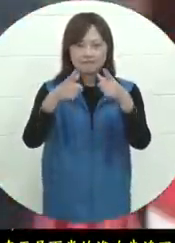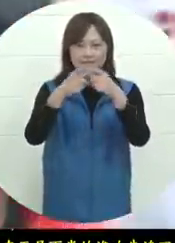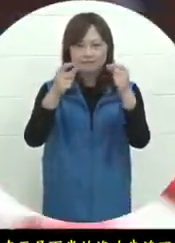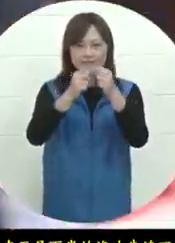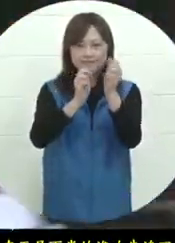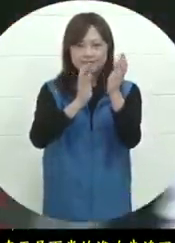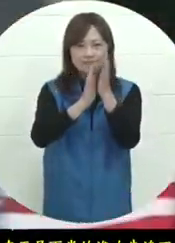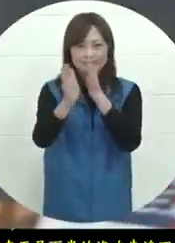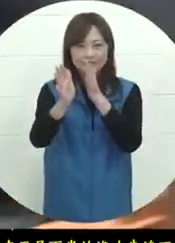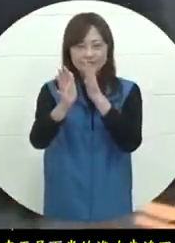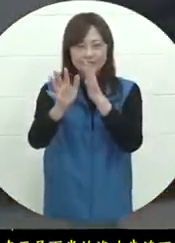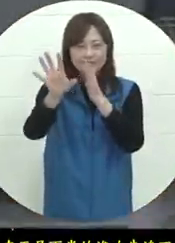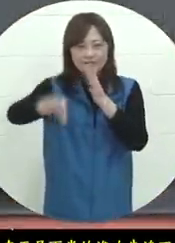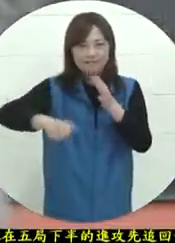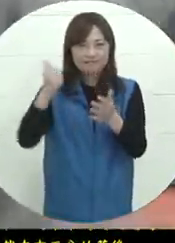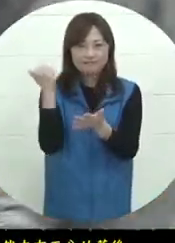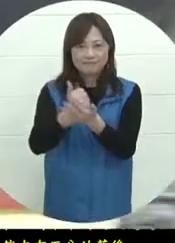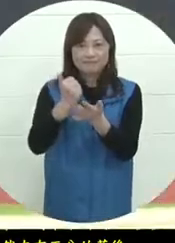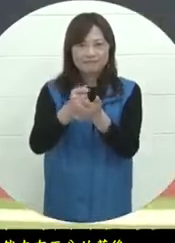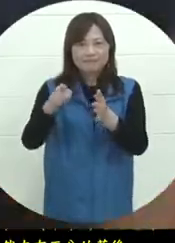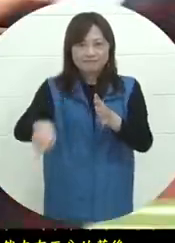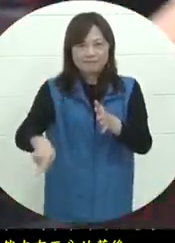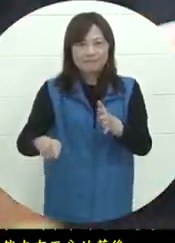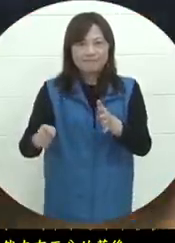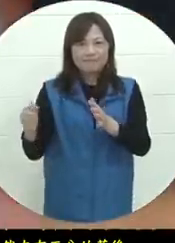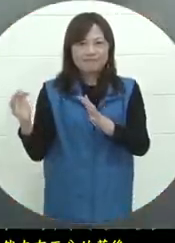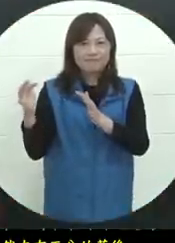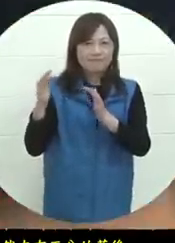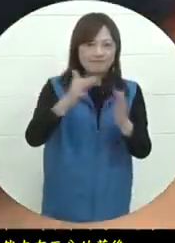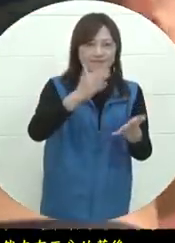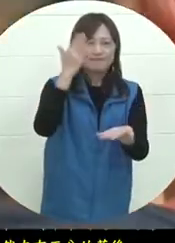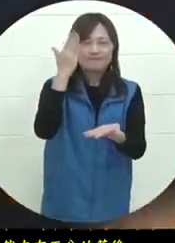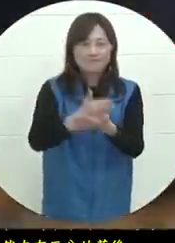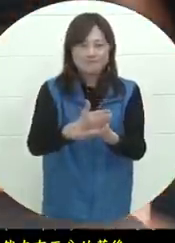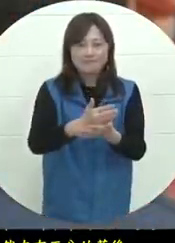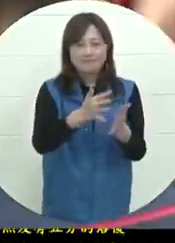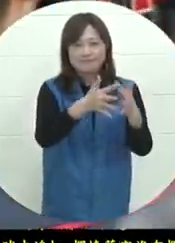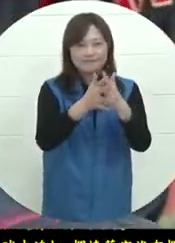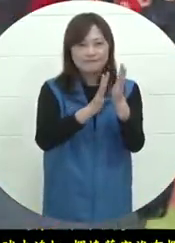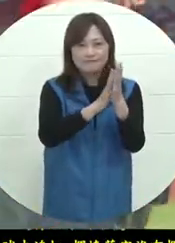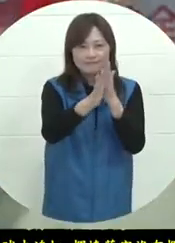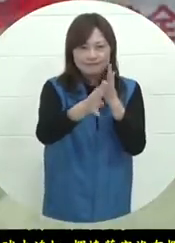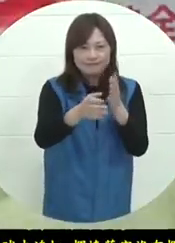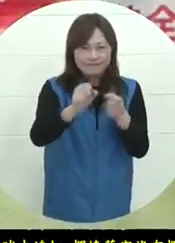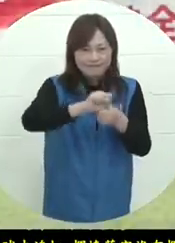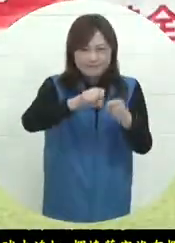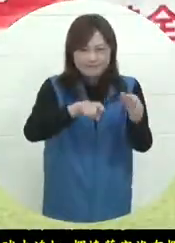the offensive of this game came to an abrupt end here. Although the American team had the final score , it was still 5 points behind